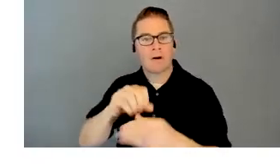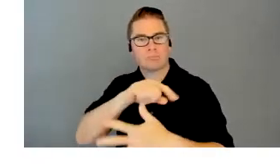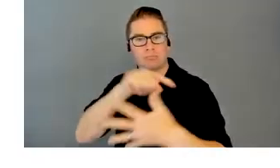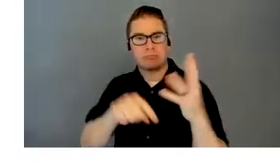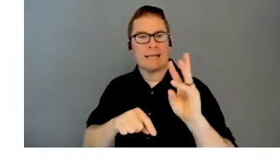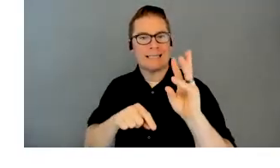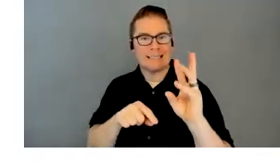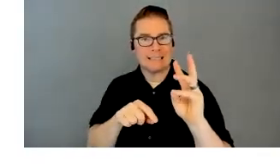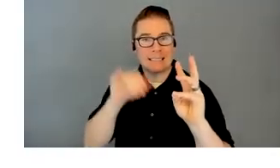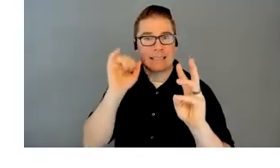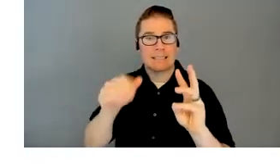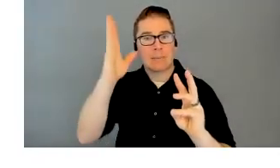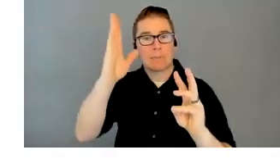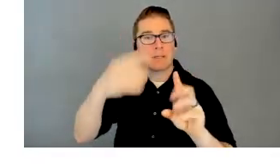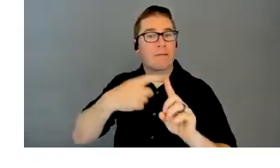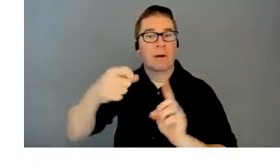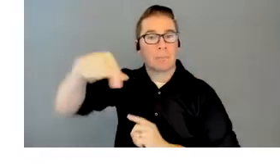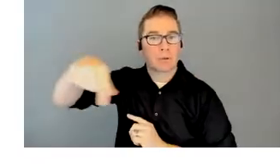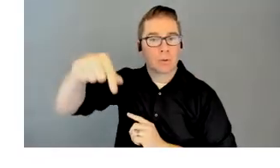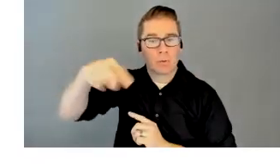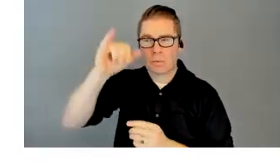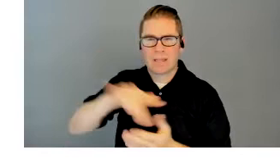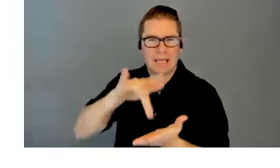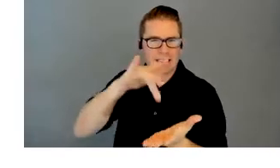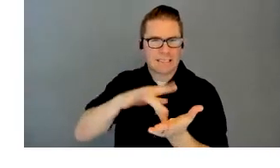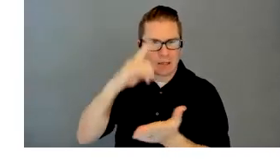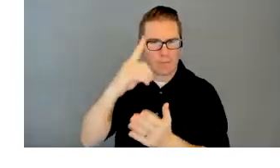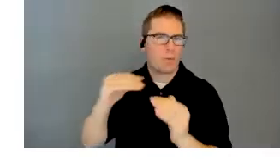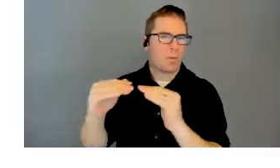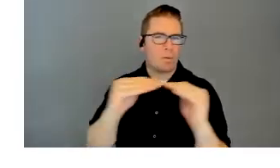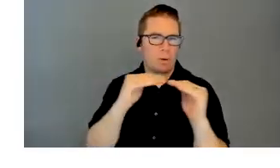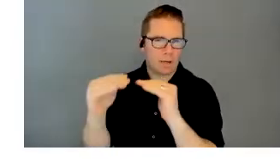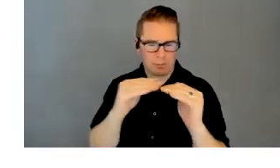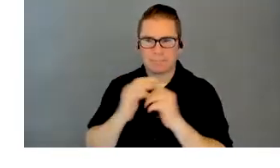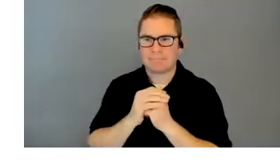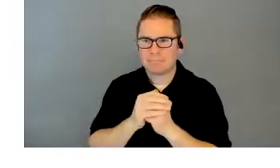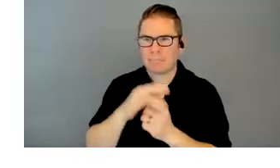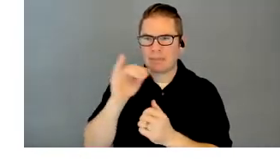And so maybe you're familiar with those and they're not necessarily like separate things.